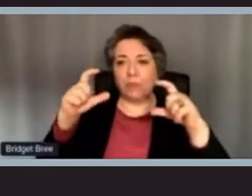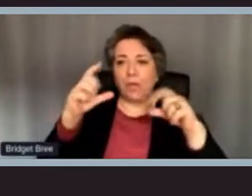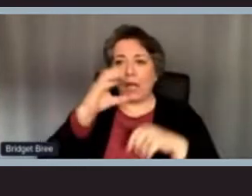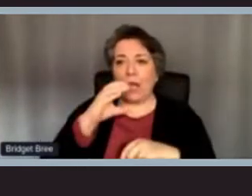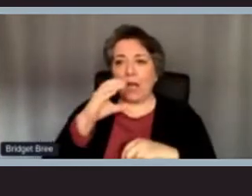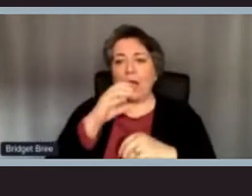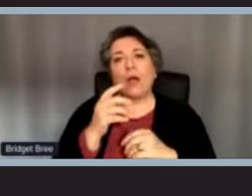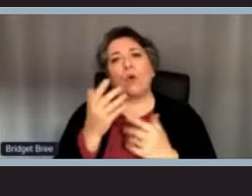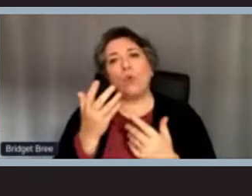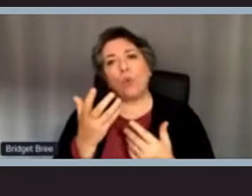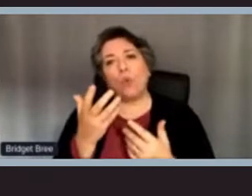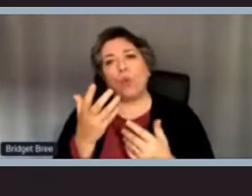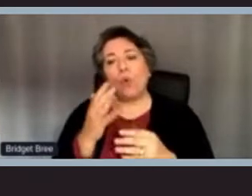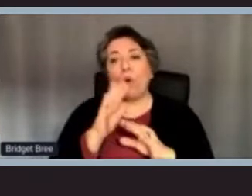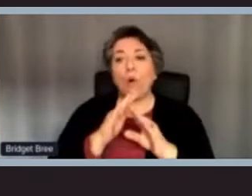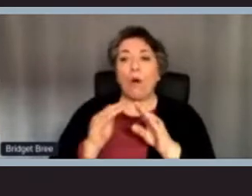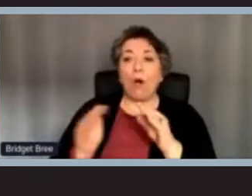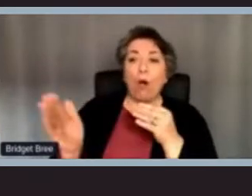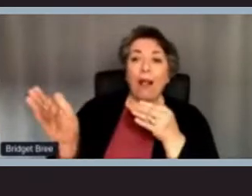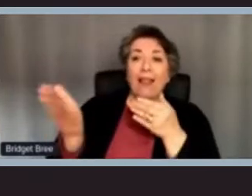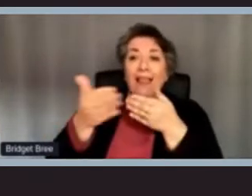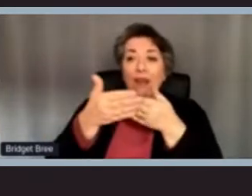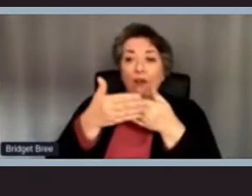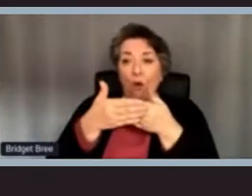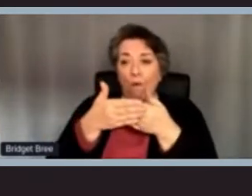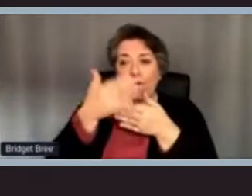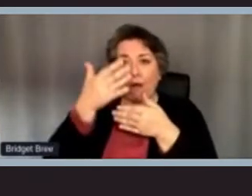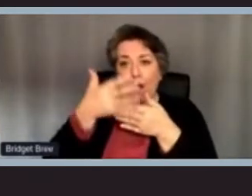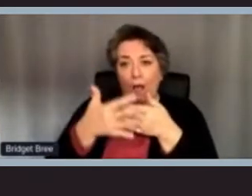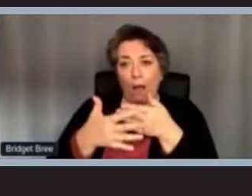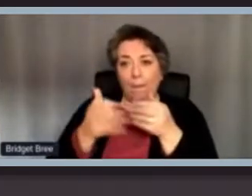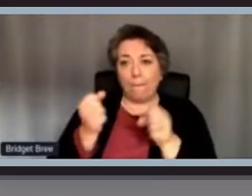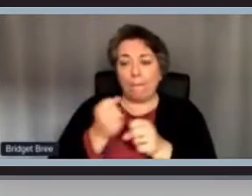layer over the photo that darkens it, helping to make the text more legible.